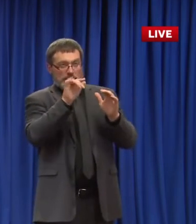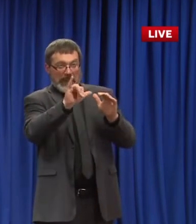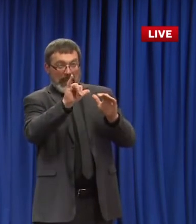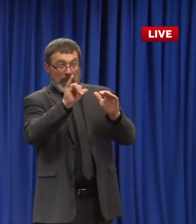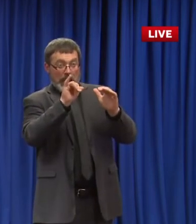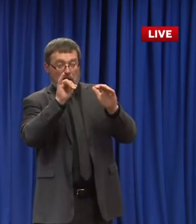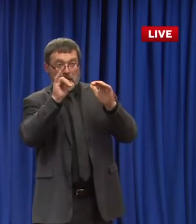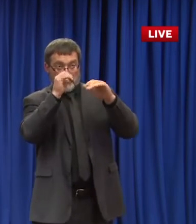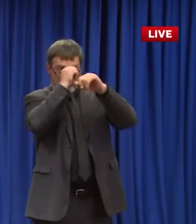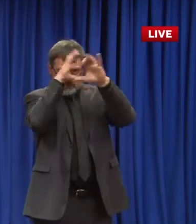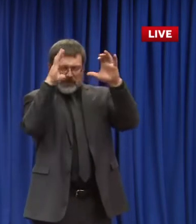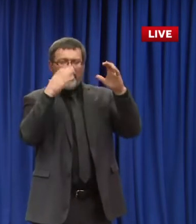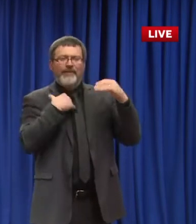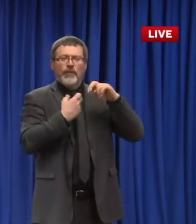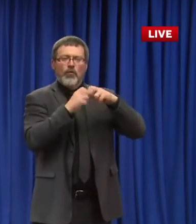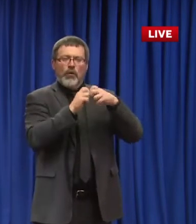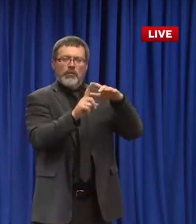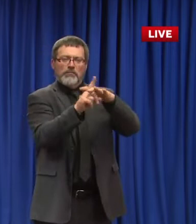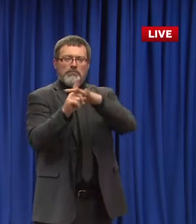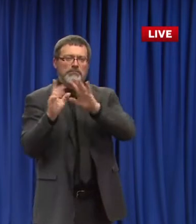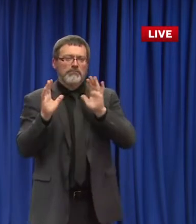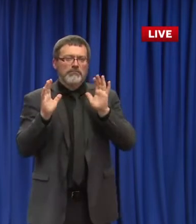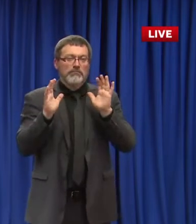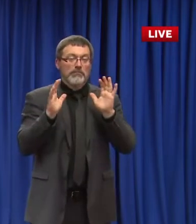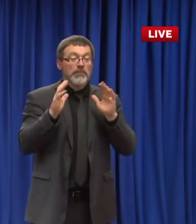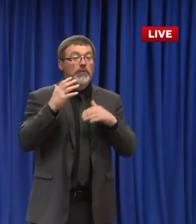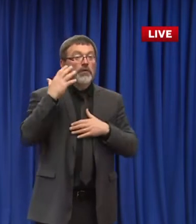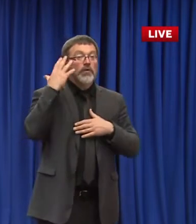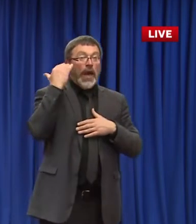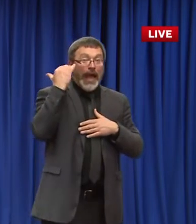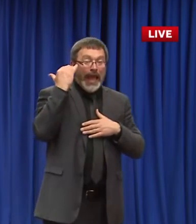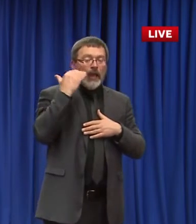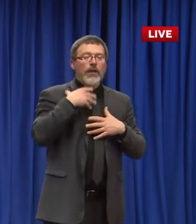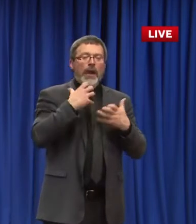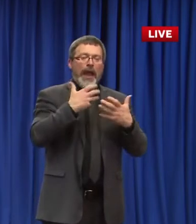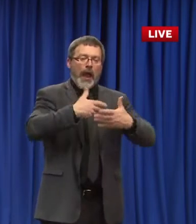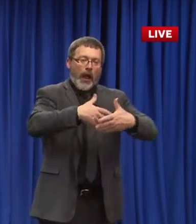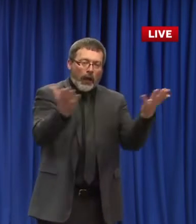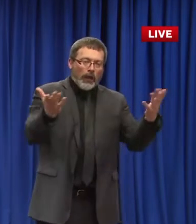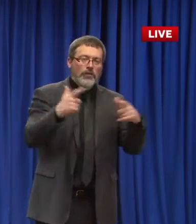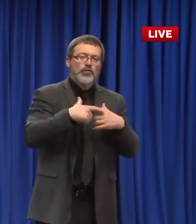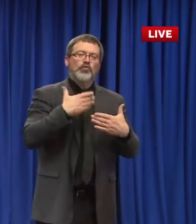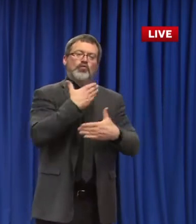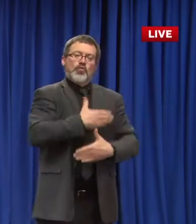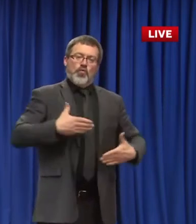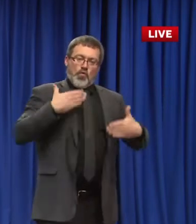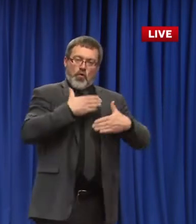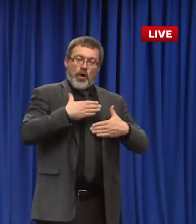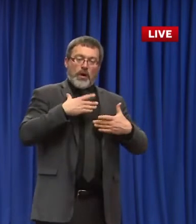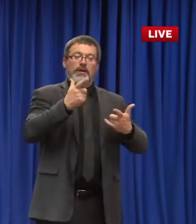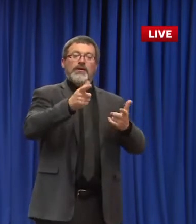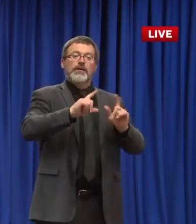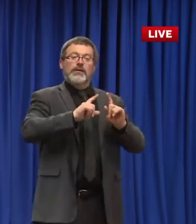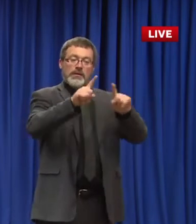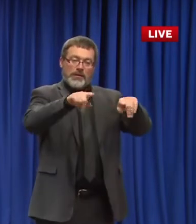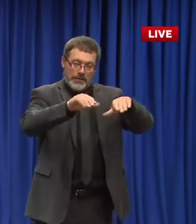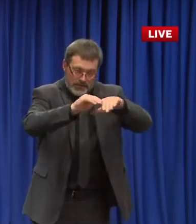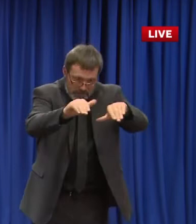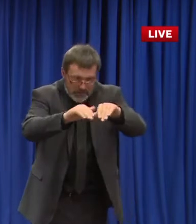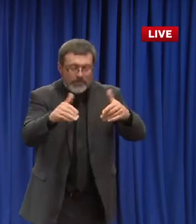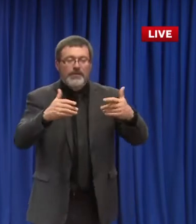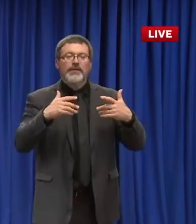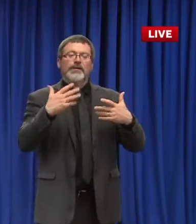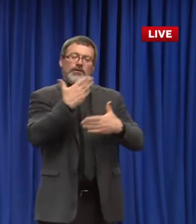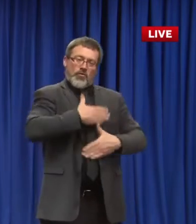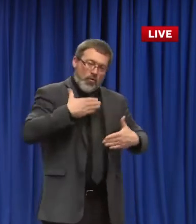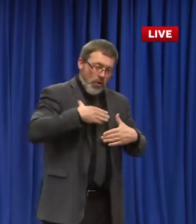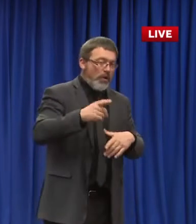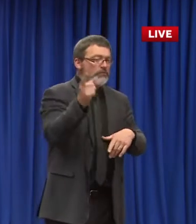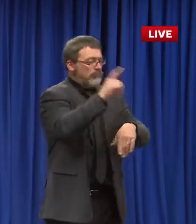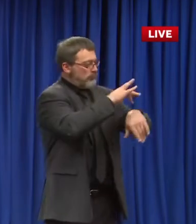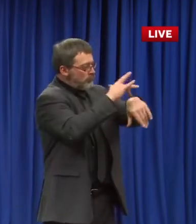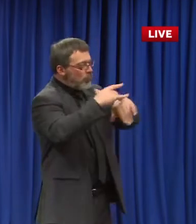WHAT WE’RE REALLY TRYING TO DO IS TAKE THESE FIRST STEPS TO ALLOW PEOPLE TO COME OUT AND ENJOY THE BEACH WALK ON THE BEACH, YOU KNOW, PUT THEIR FEET IN THE WATER, WHATEVER IT MIGHT